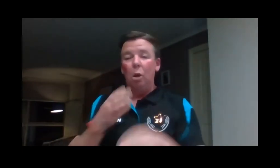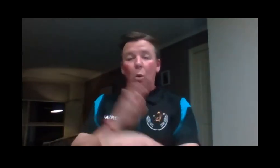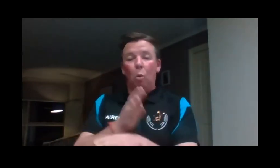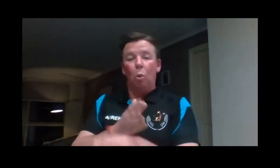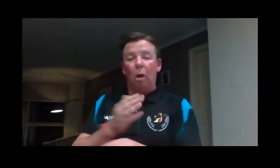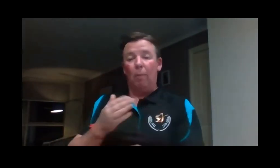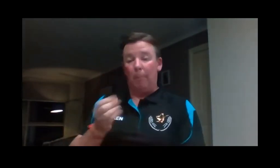So.